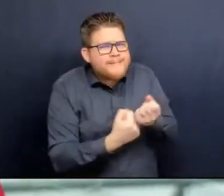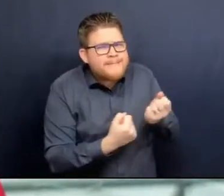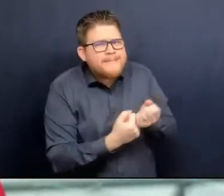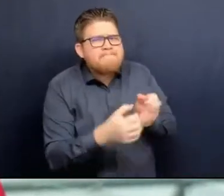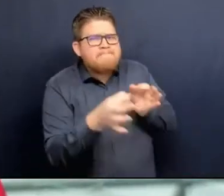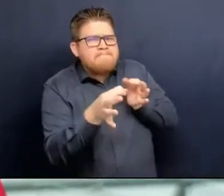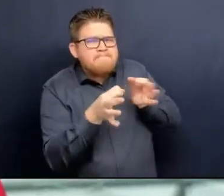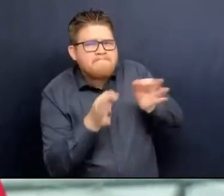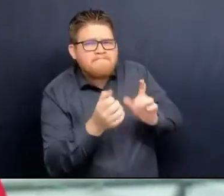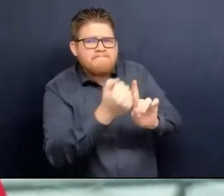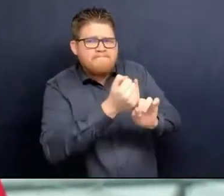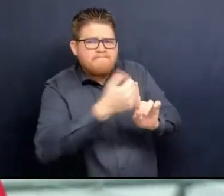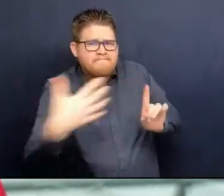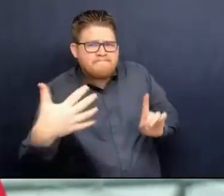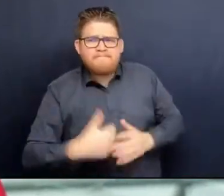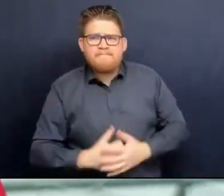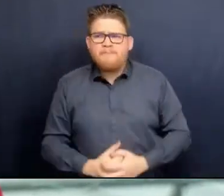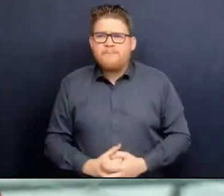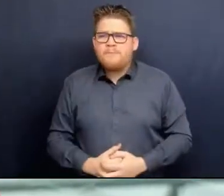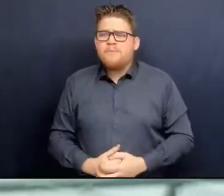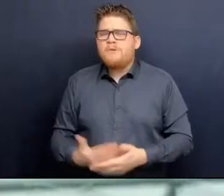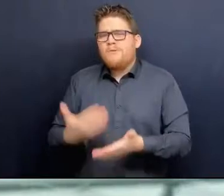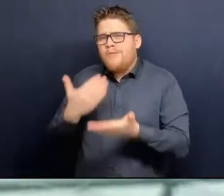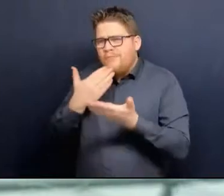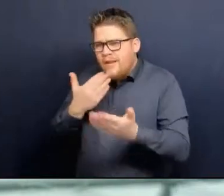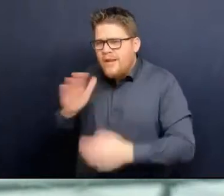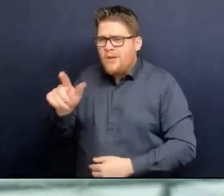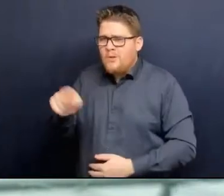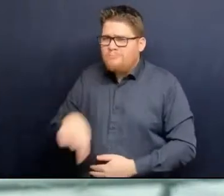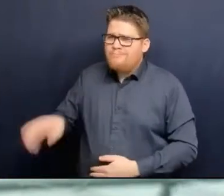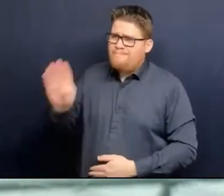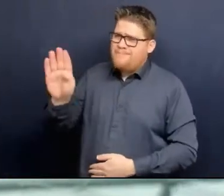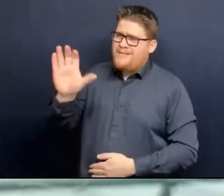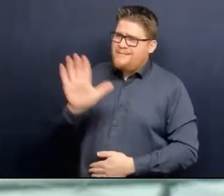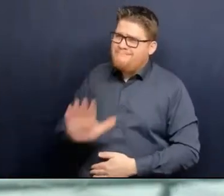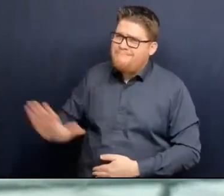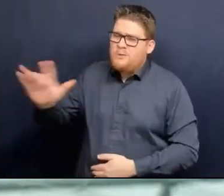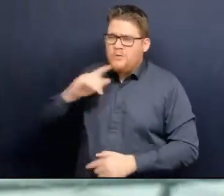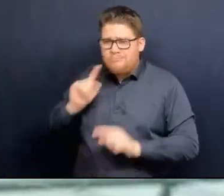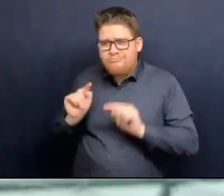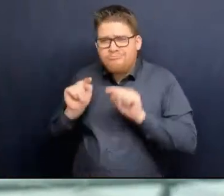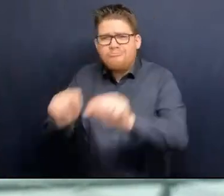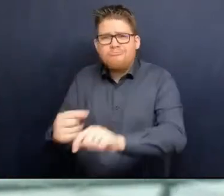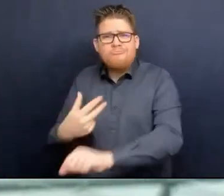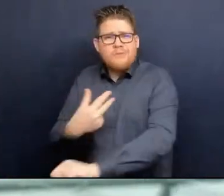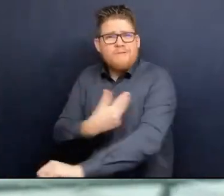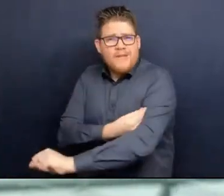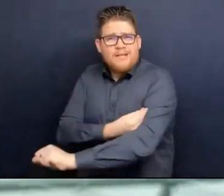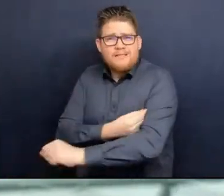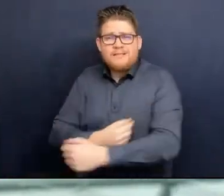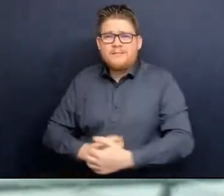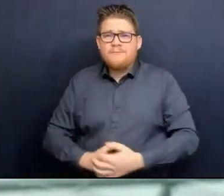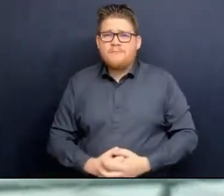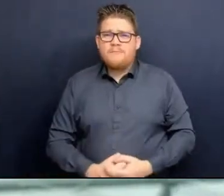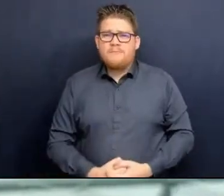getting vaccinated. Some of our newest tools are new types of